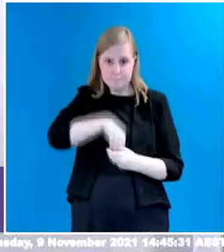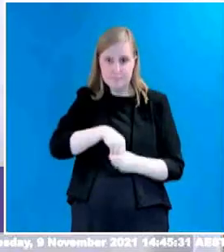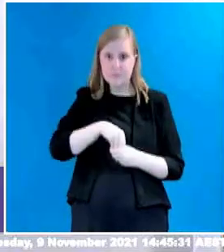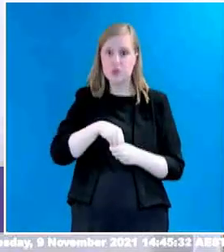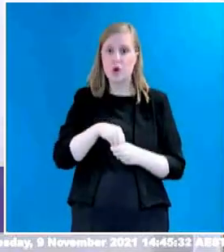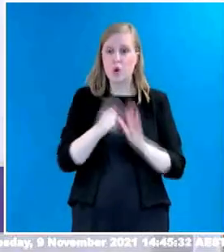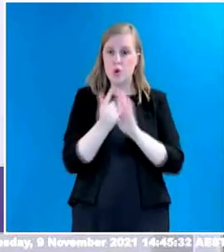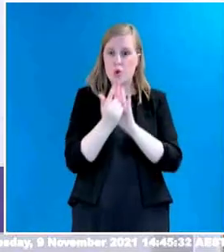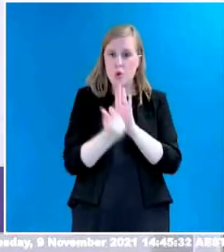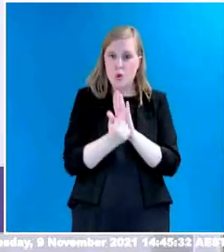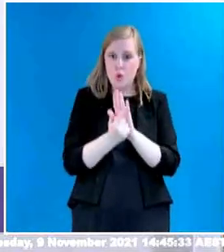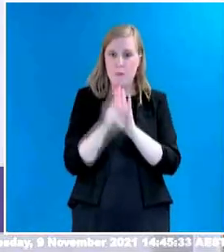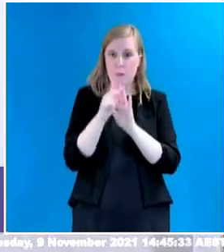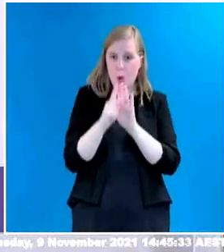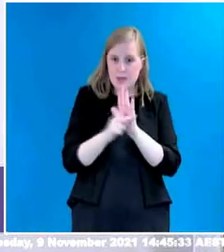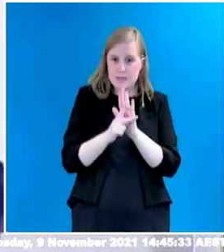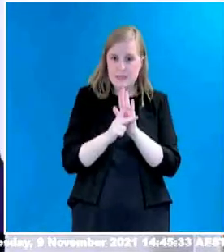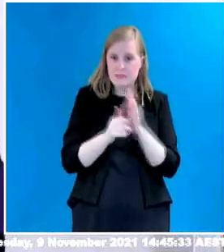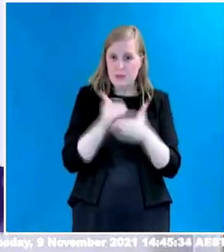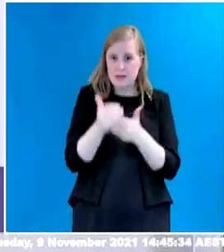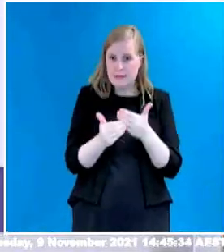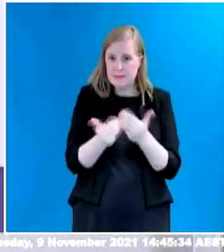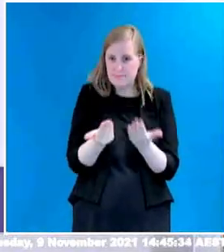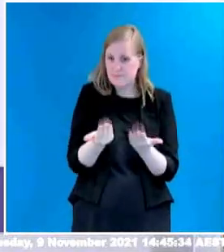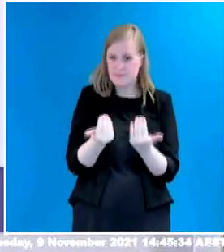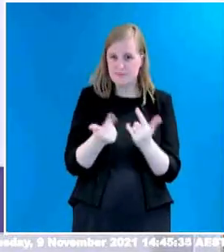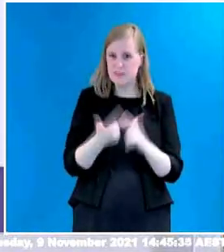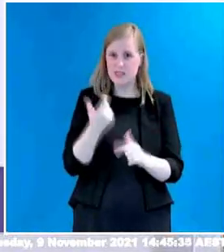Can you give us some examples? Yes.